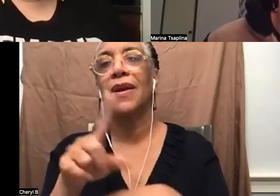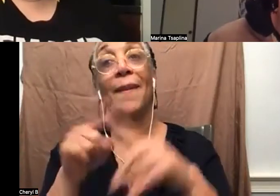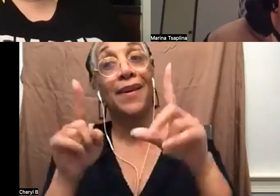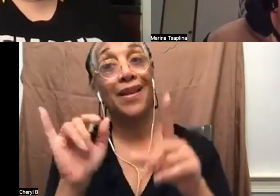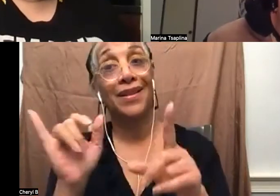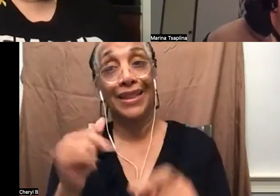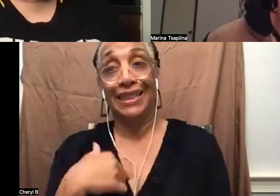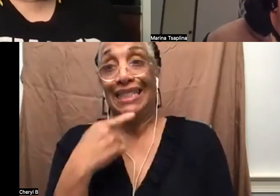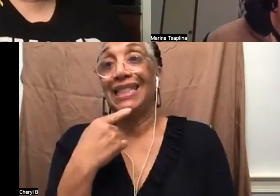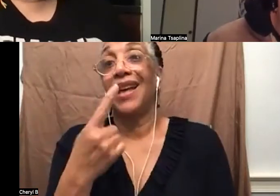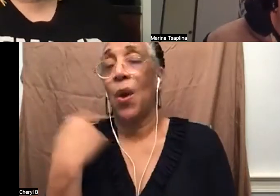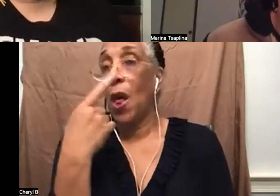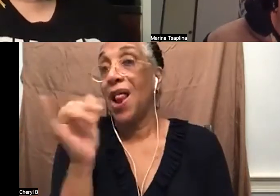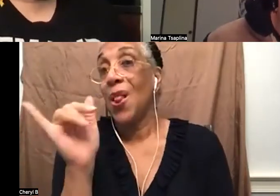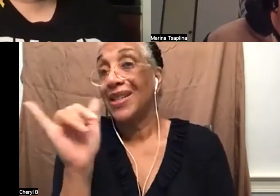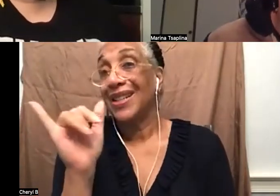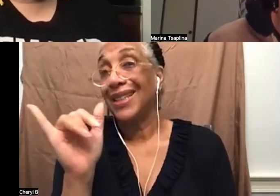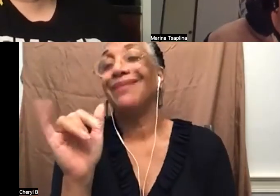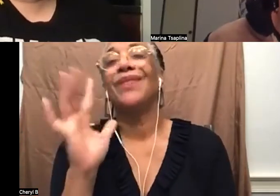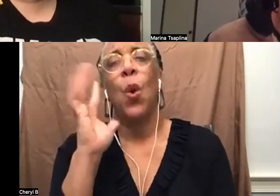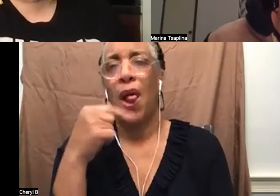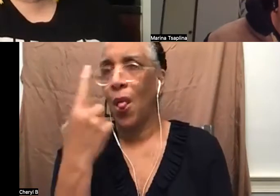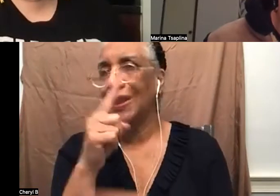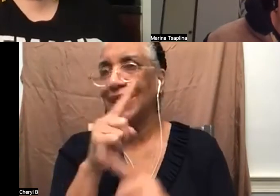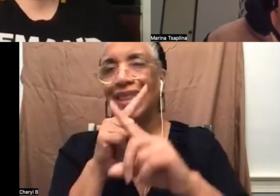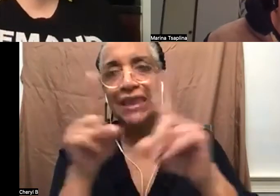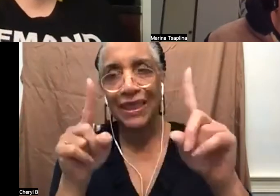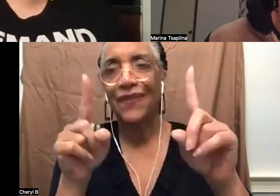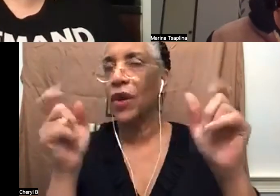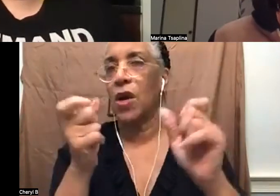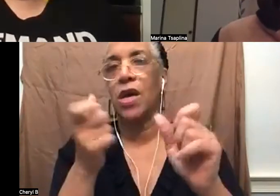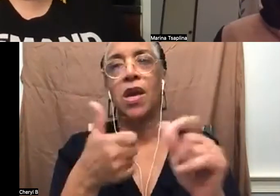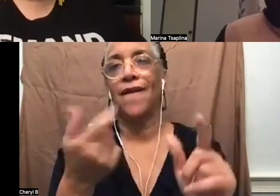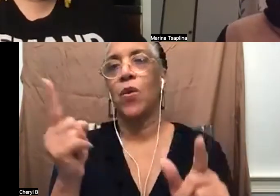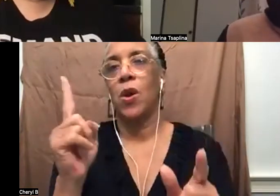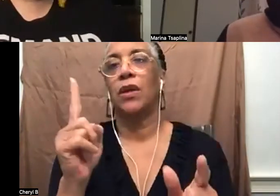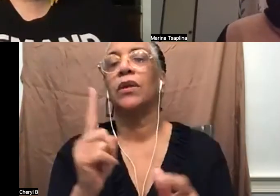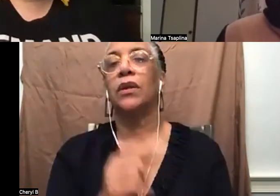what that looks like is going to look different for everyone. MARINA TSAPLINA: I think